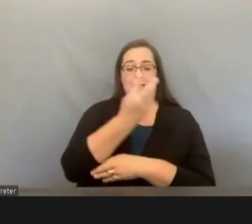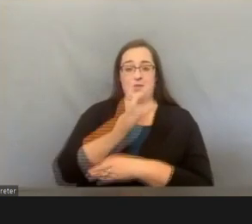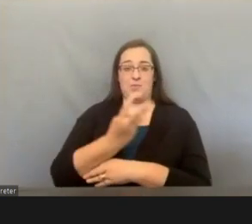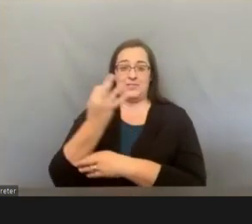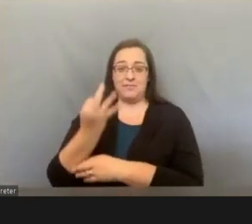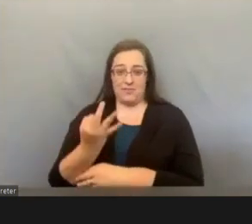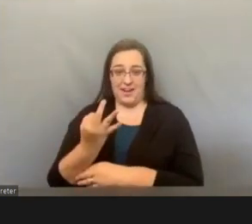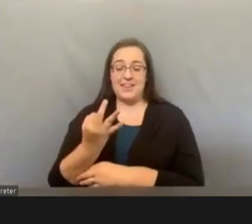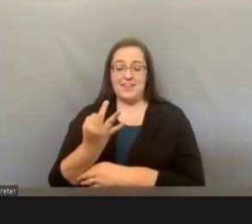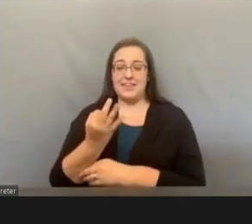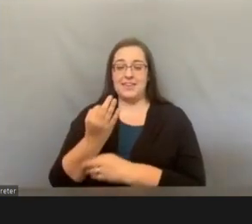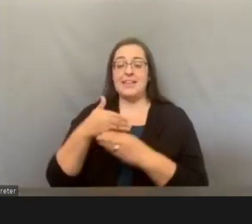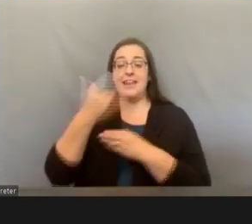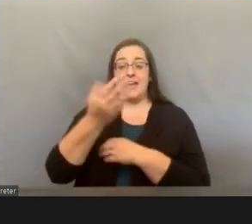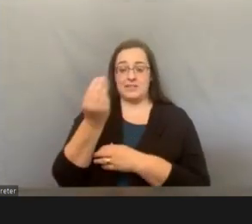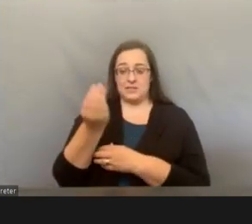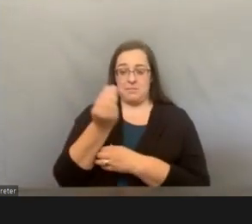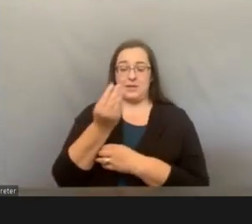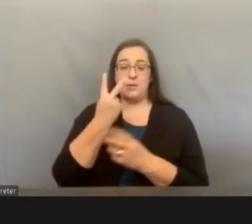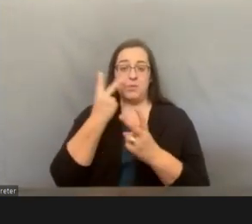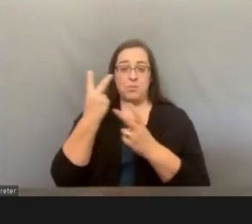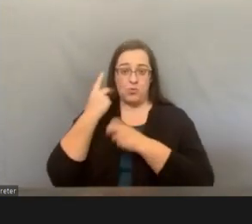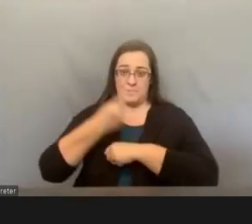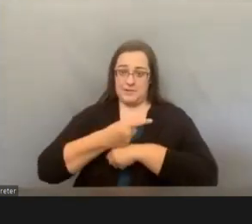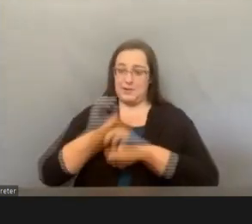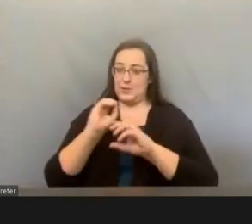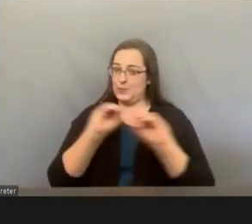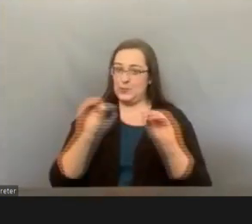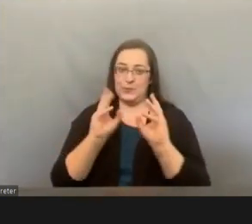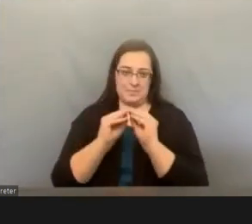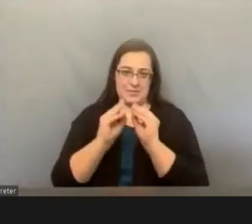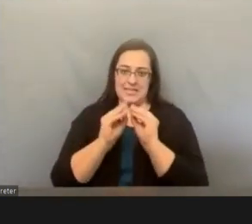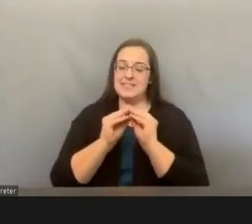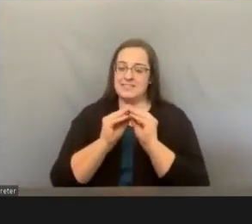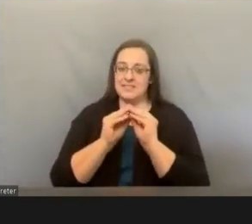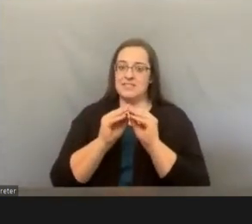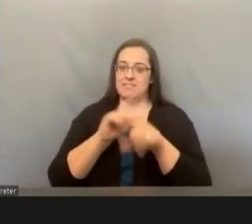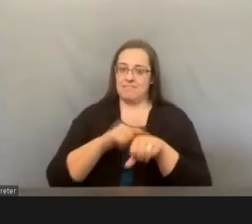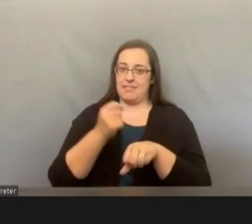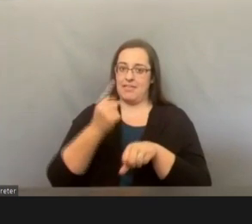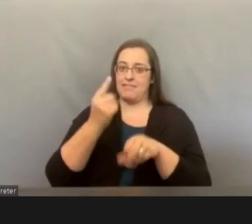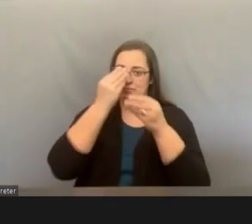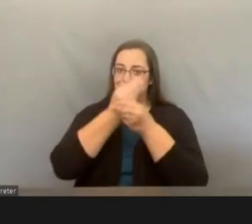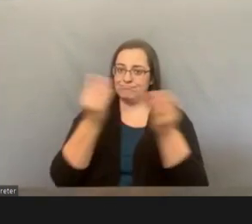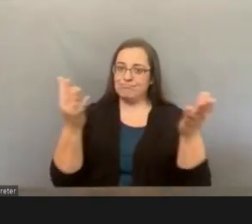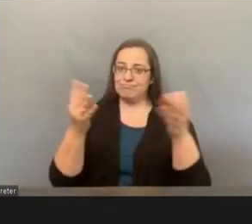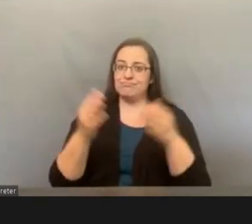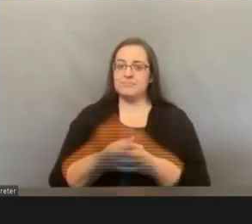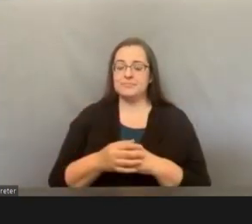THANK YOU. THAT CONCLUDES OUR NEWS CONFERENCE FOR TODAY. ONCE AGAIN WE MEET EVERY MONDAY,